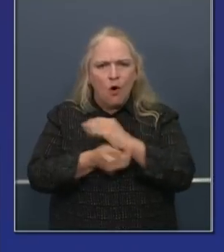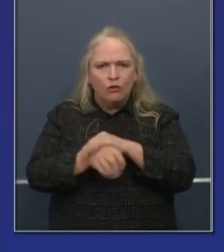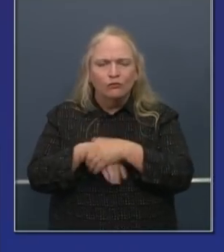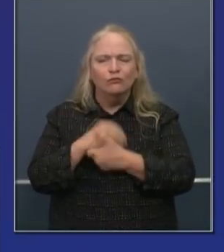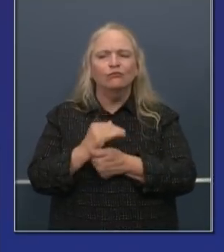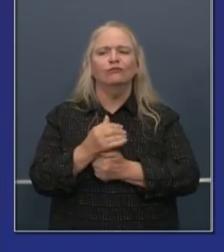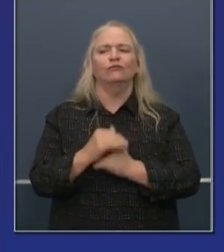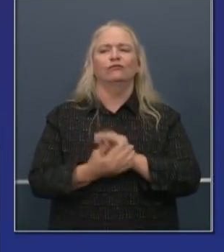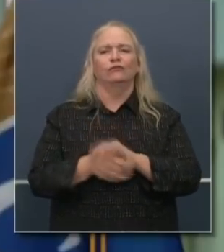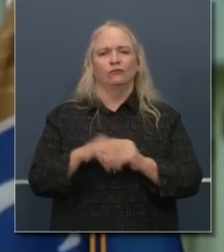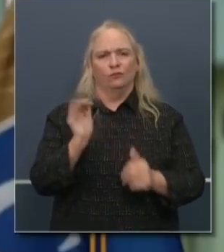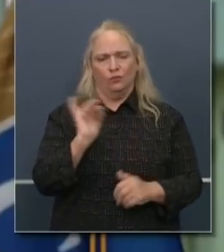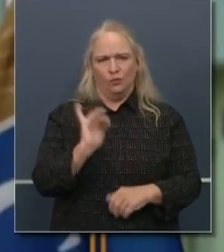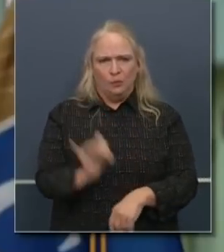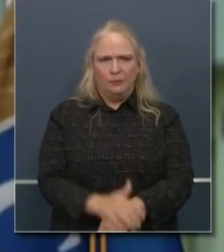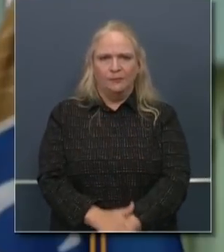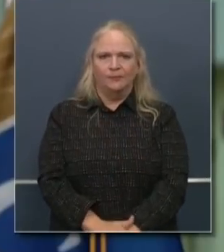AND BETTER OFF AND STATE